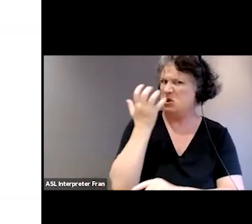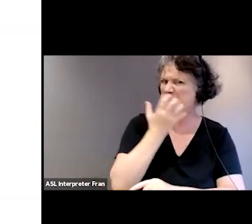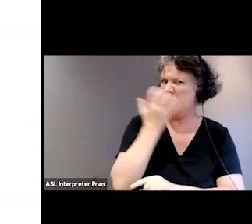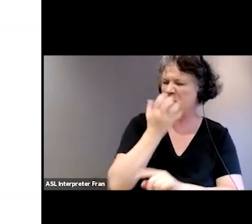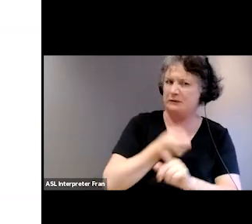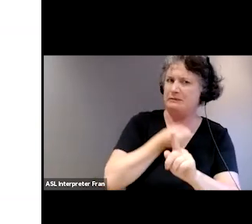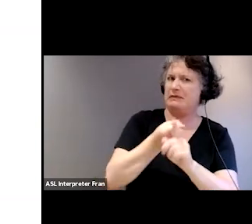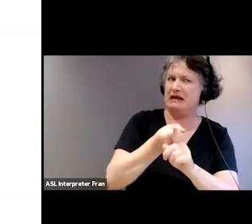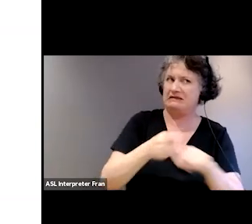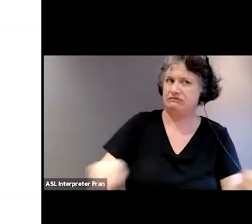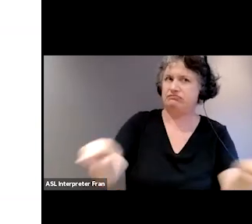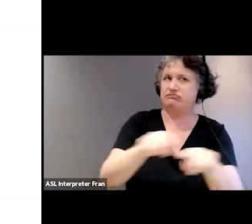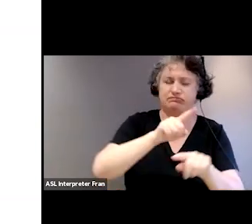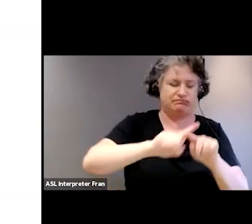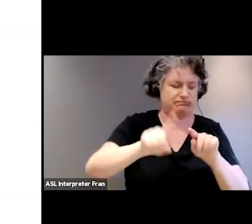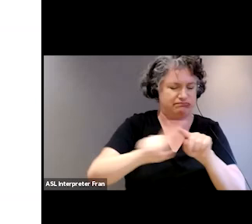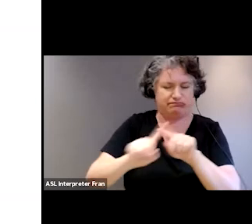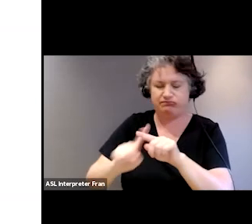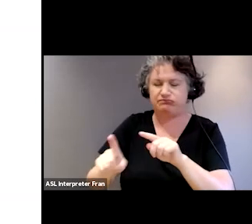For this slide there is two pictures that are on this